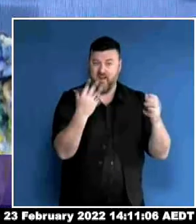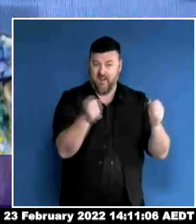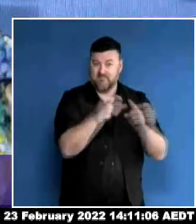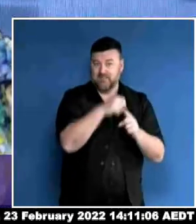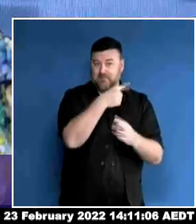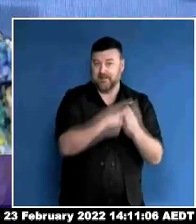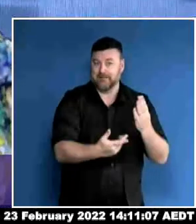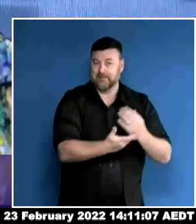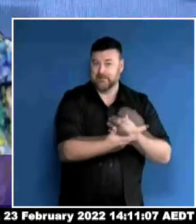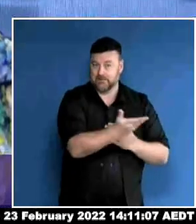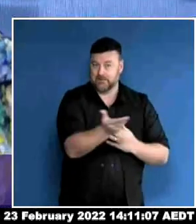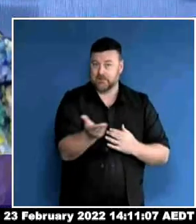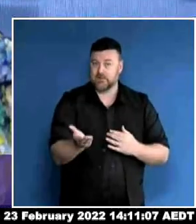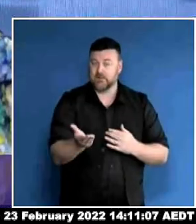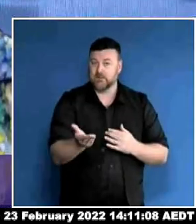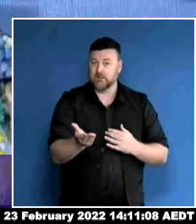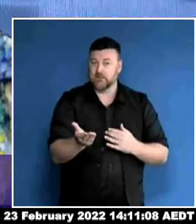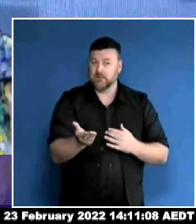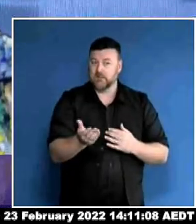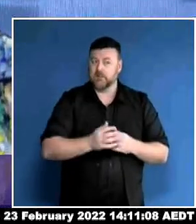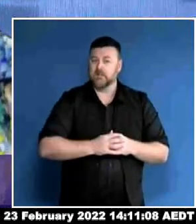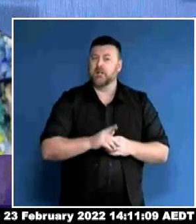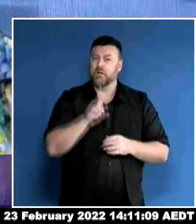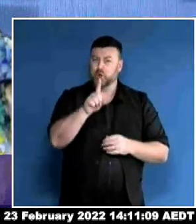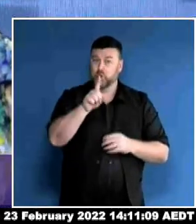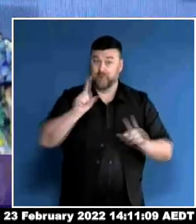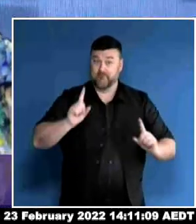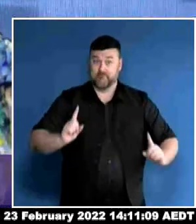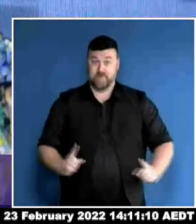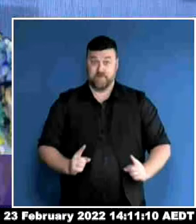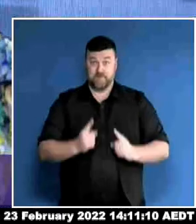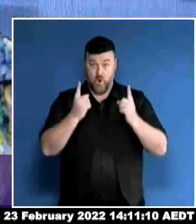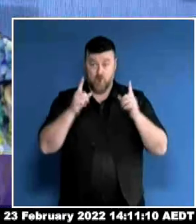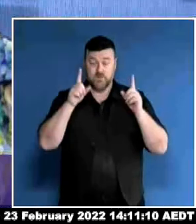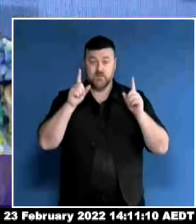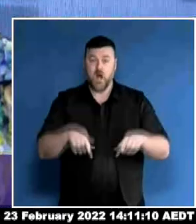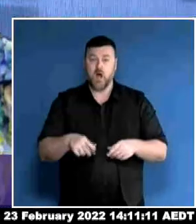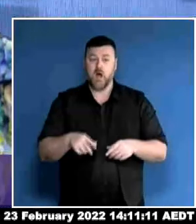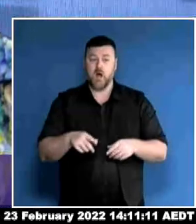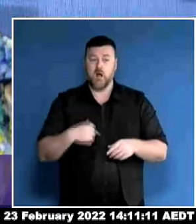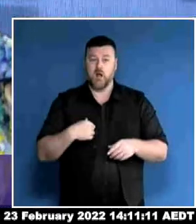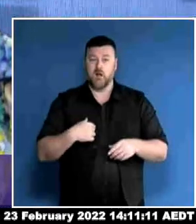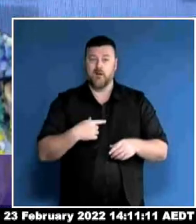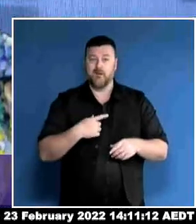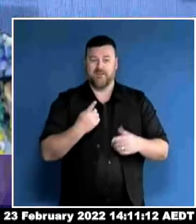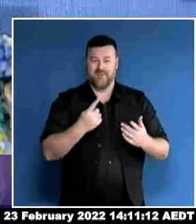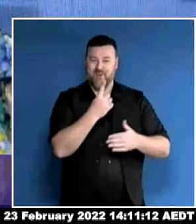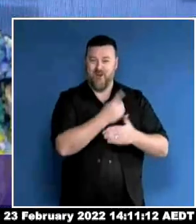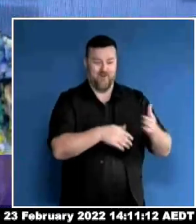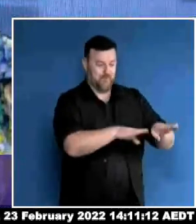When you first started, there was just a coffee machine on a bench, and you had to